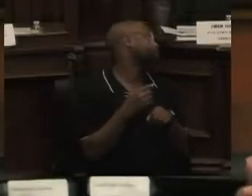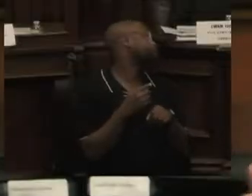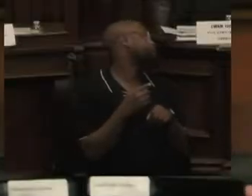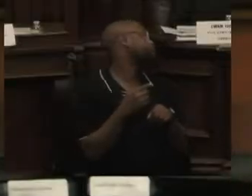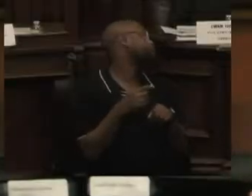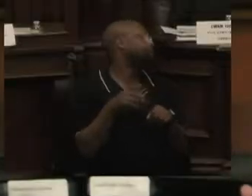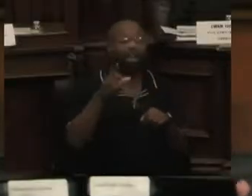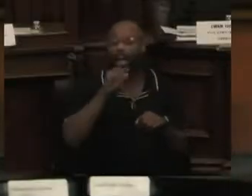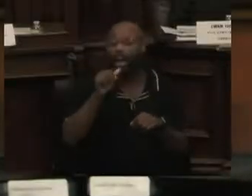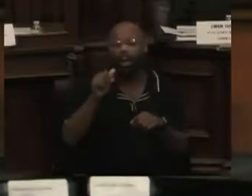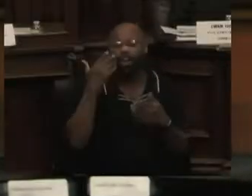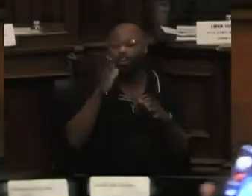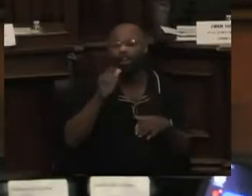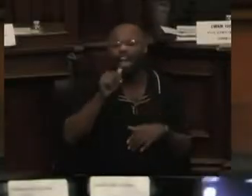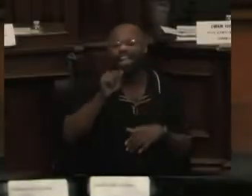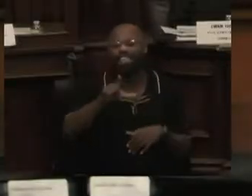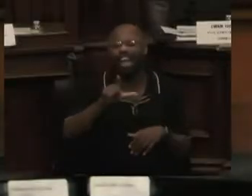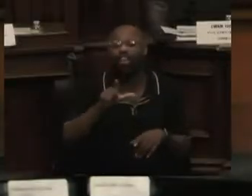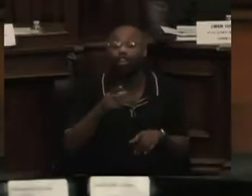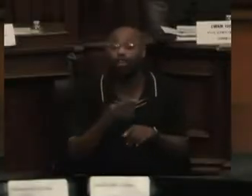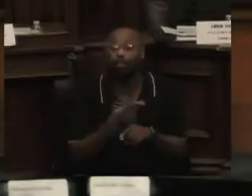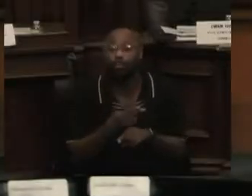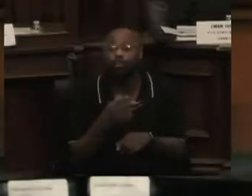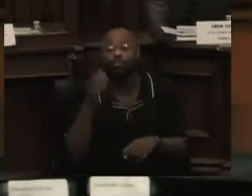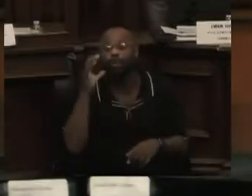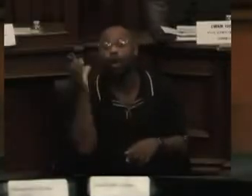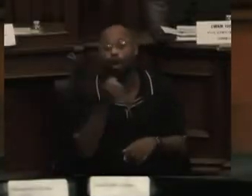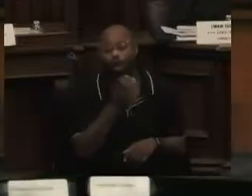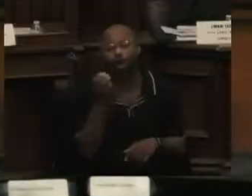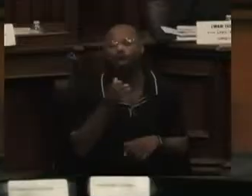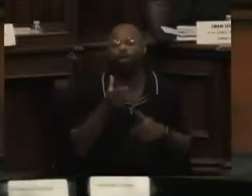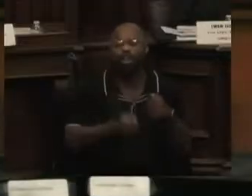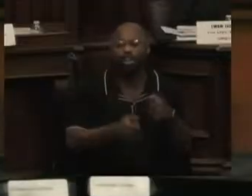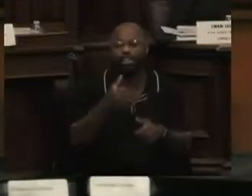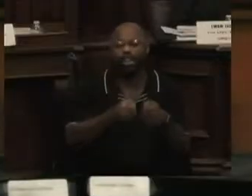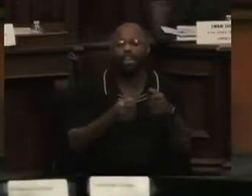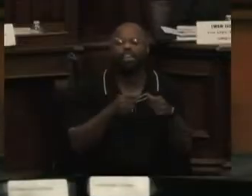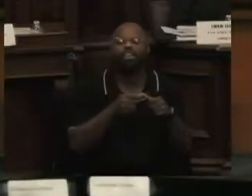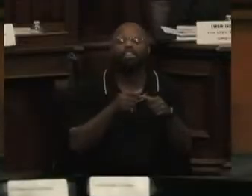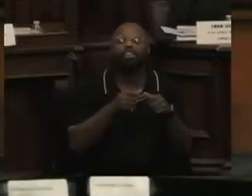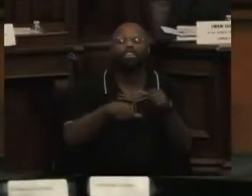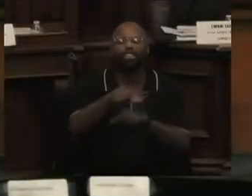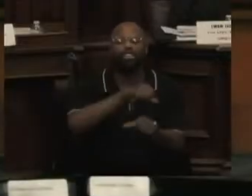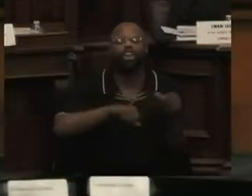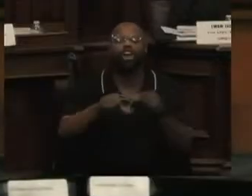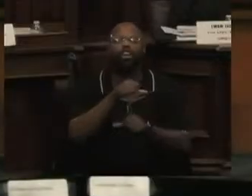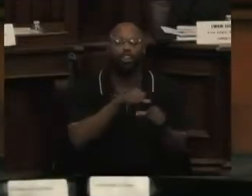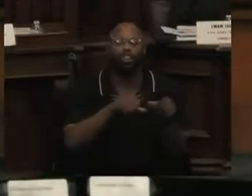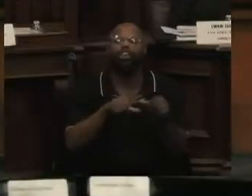we ever have. But I use this. We actually, because I don't